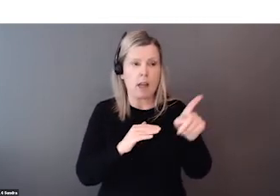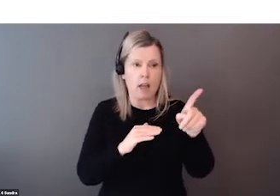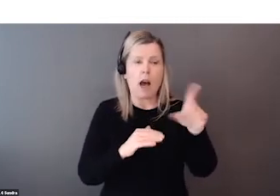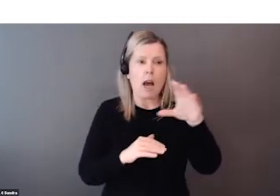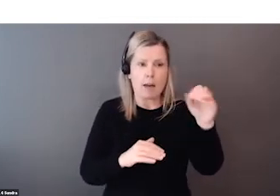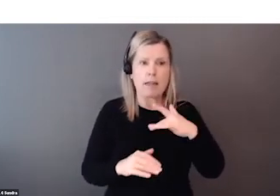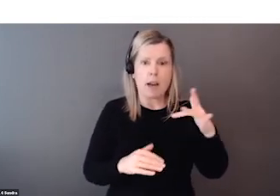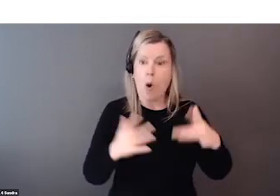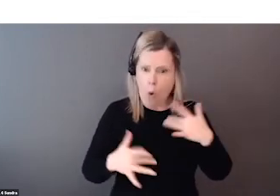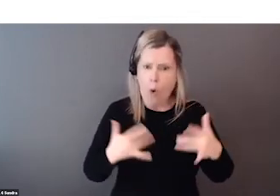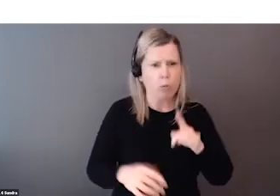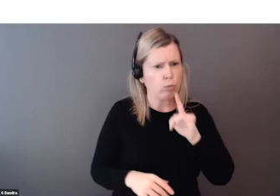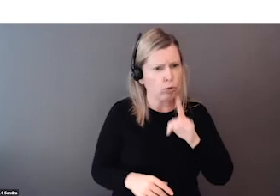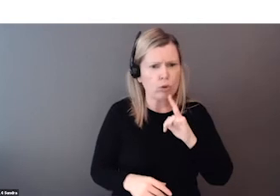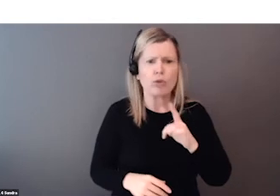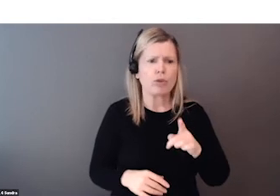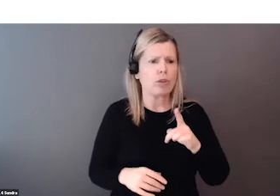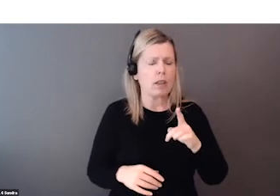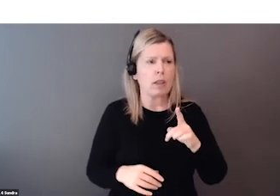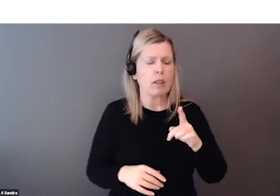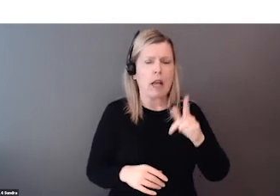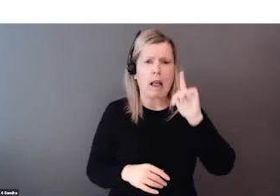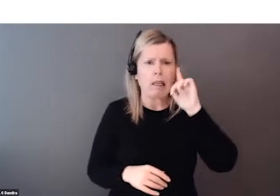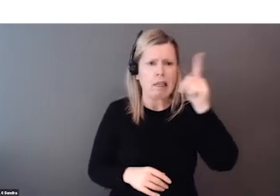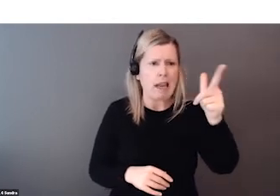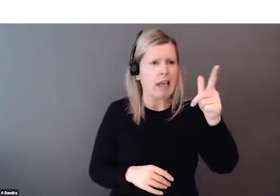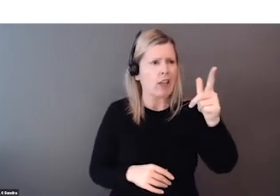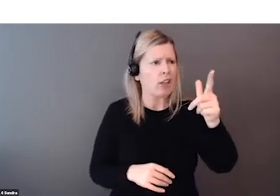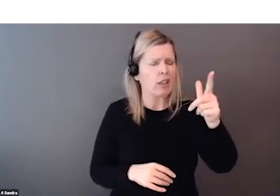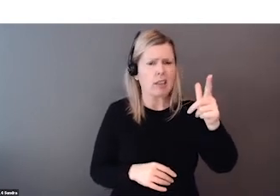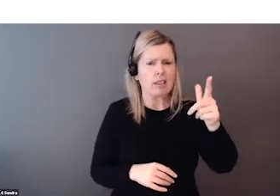by your fellow employees, which is stressed by time and budget constraints.